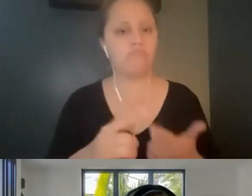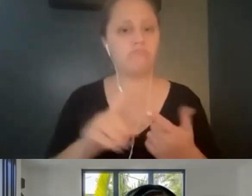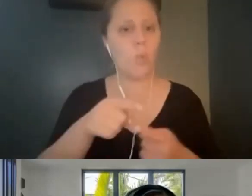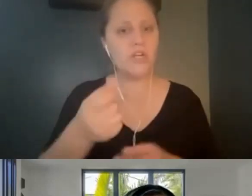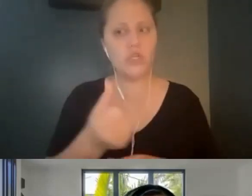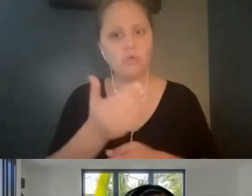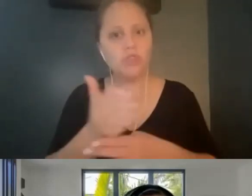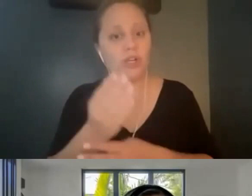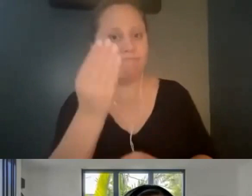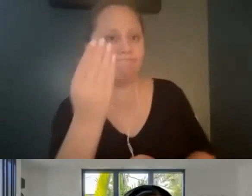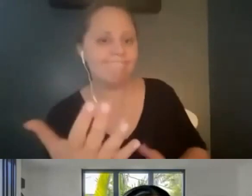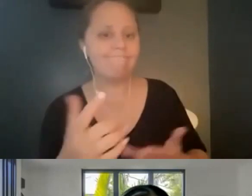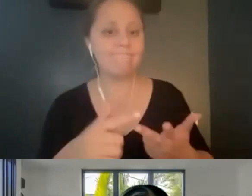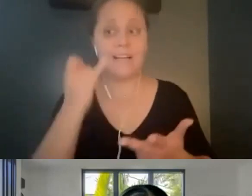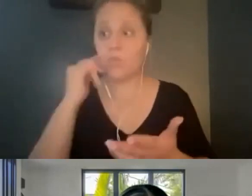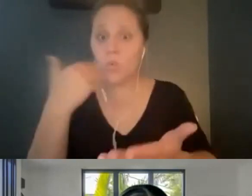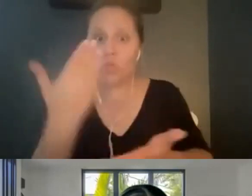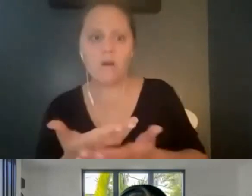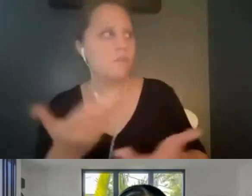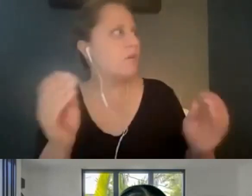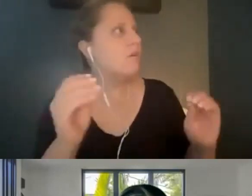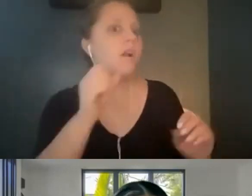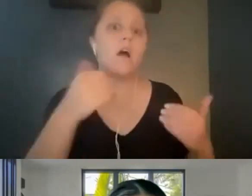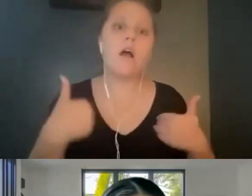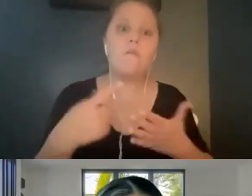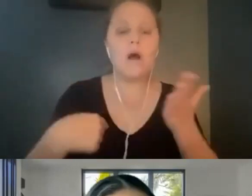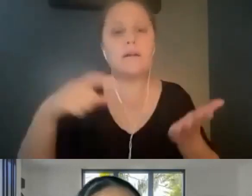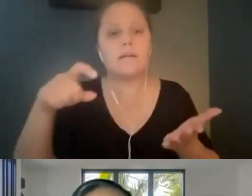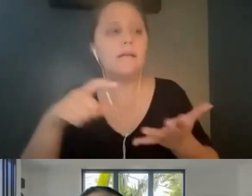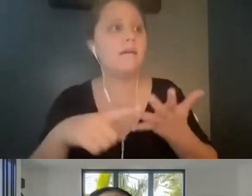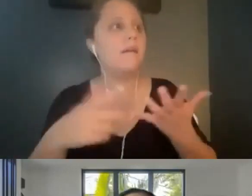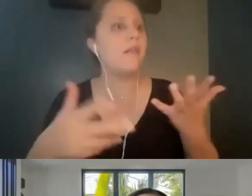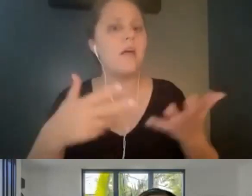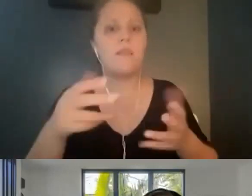get there, and you don't have the things that you need, and then the opportunity, it seems like it becomes such a burden.